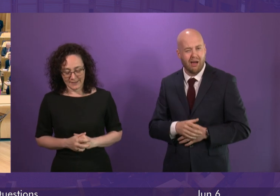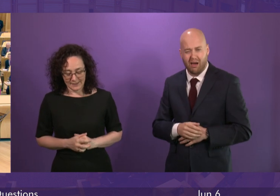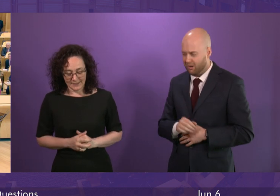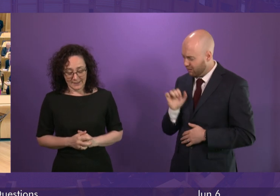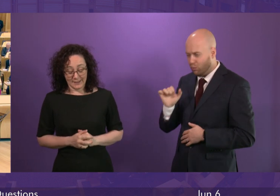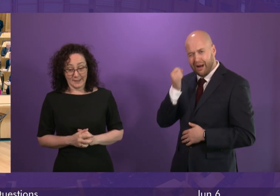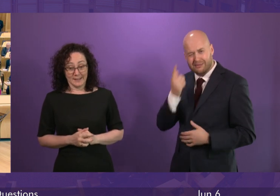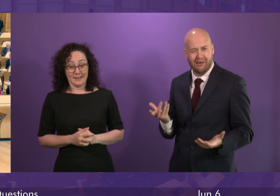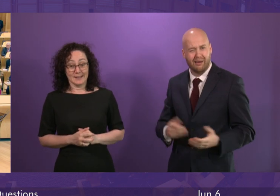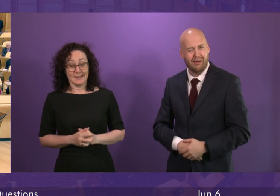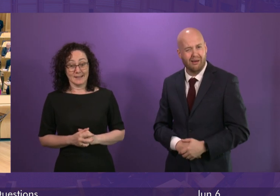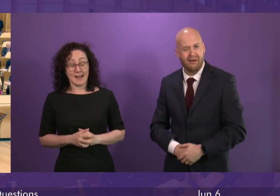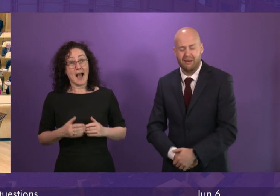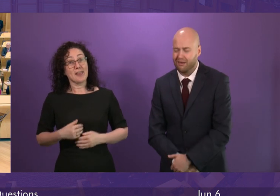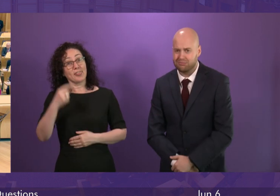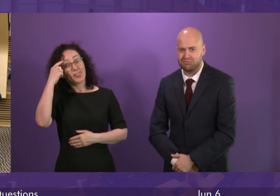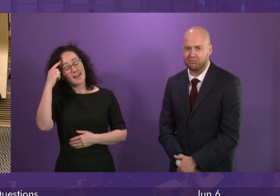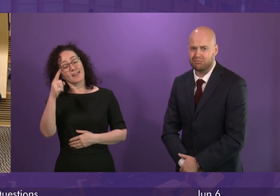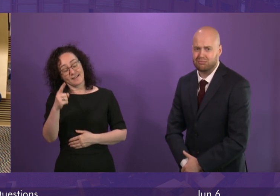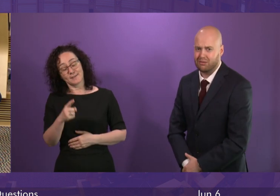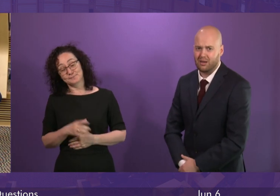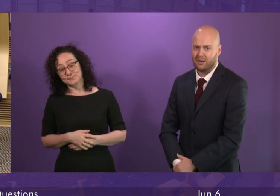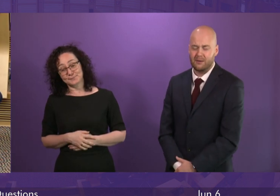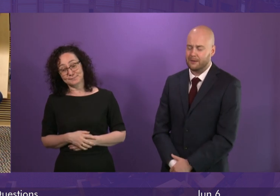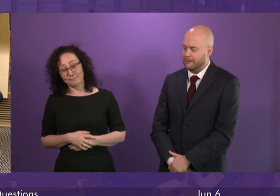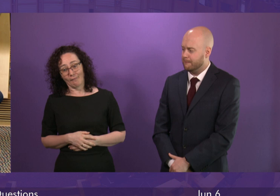for Education and Skills (John Swinney): That ridiculous question is symbolic of Willie